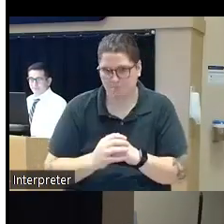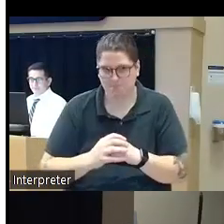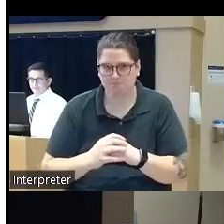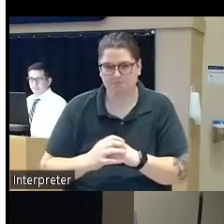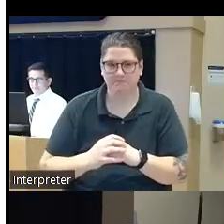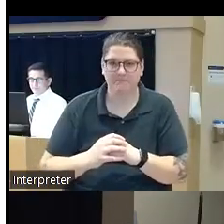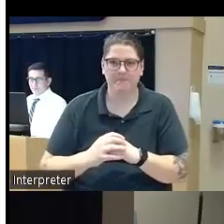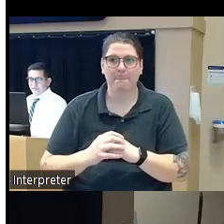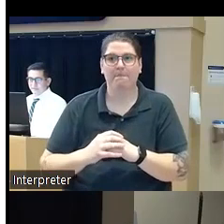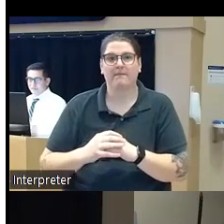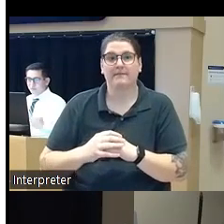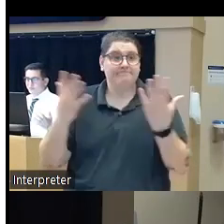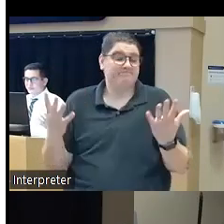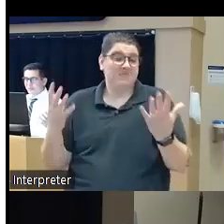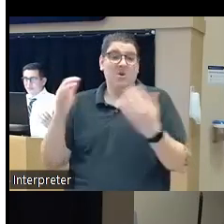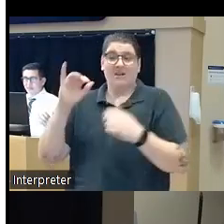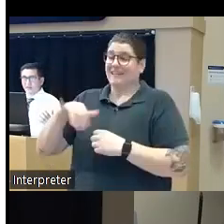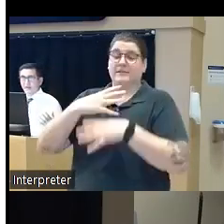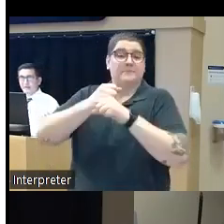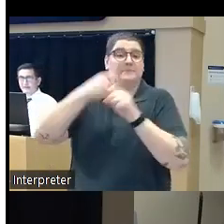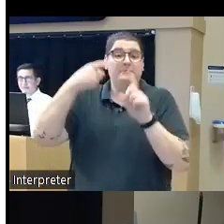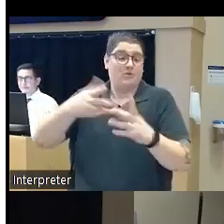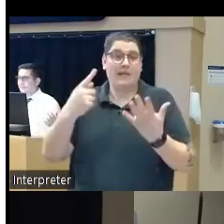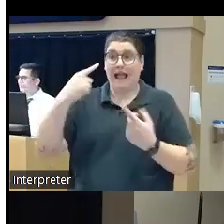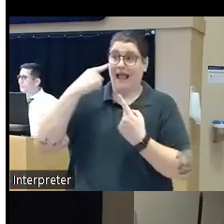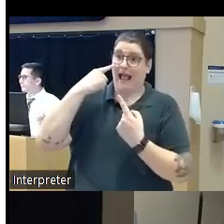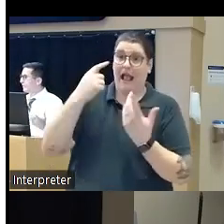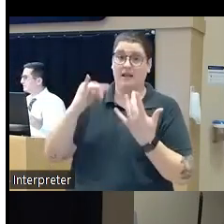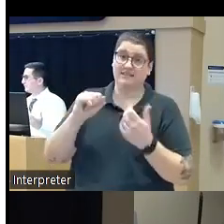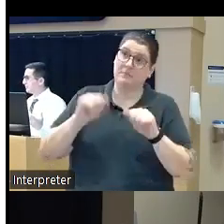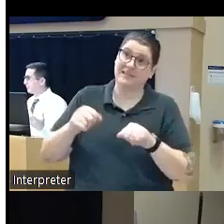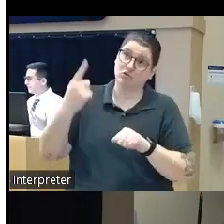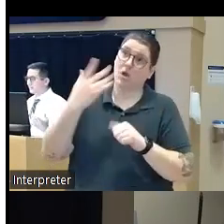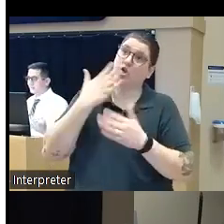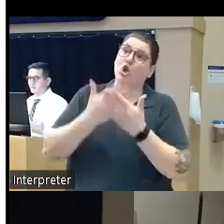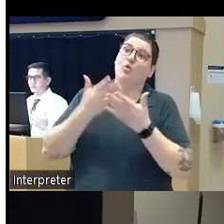so I guess this is just to say that the eye is potentially a good proxy for the brain and can